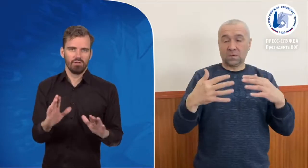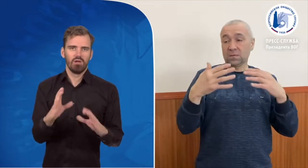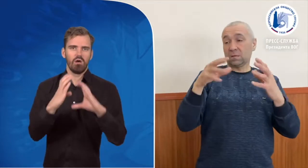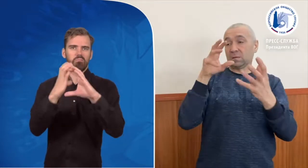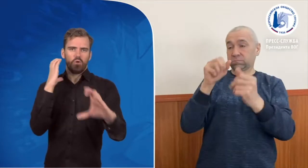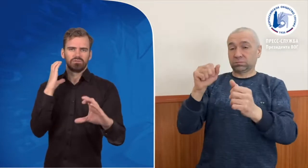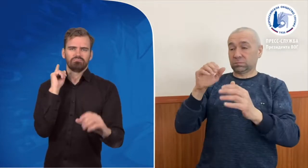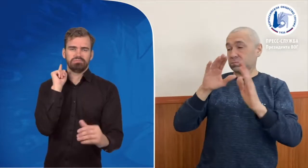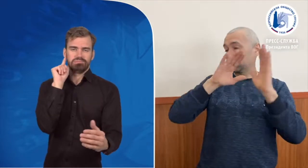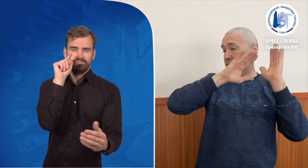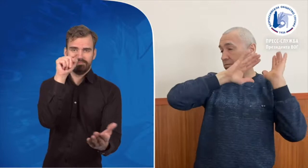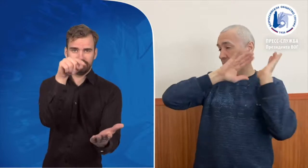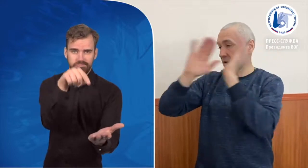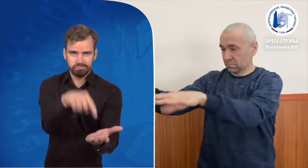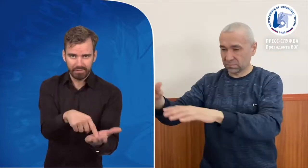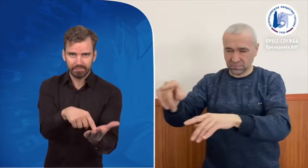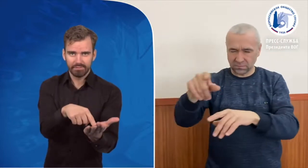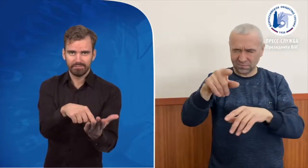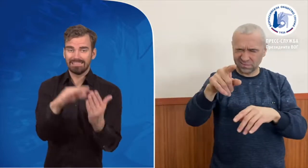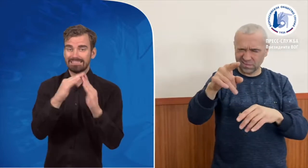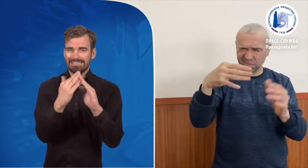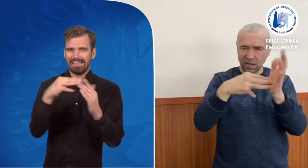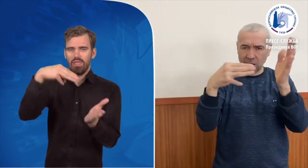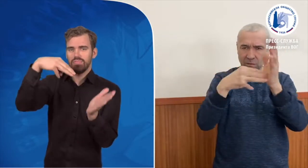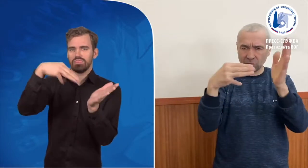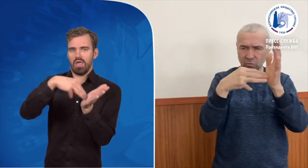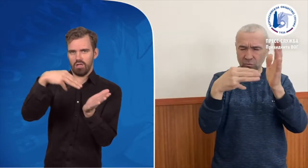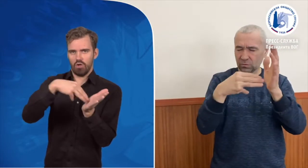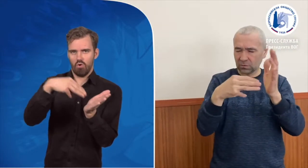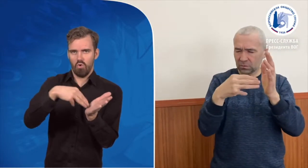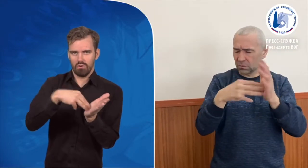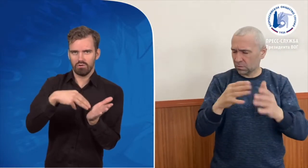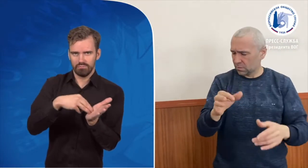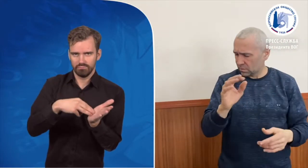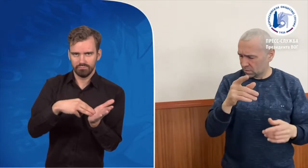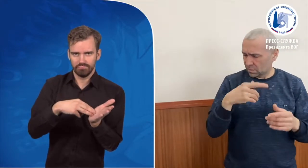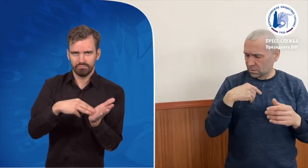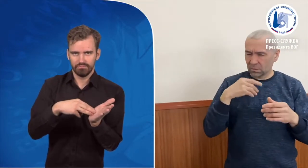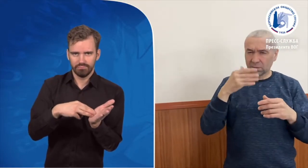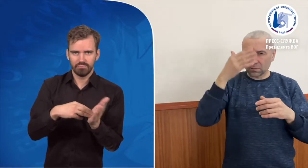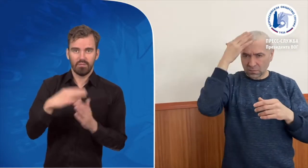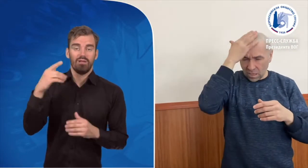refugees were strictly distributed from the entire mass of people; at the first step, they tried to send pregnant women,